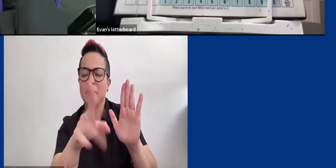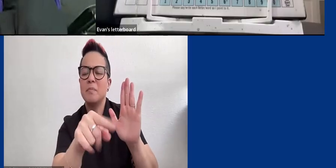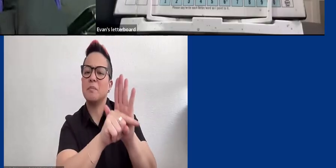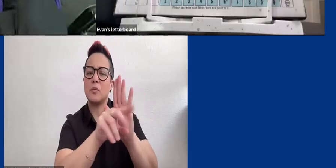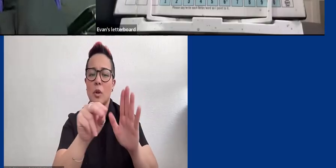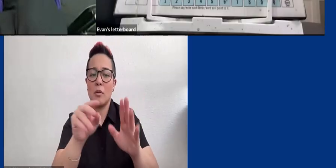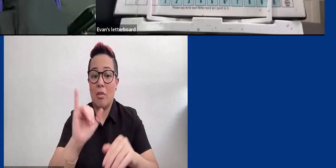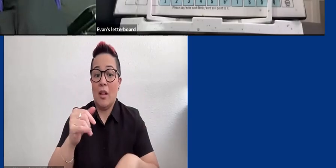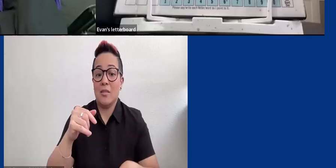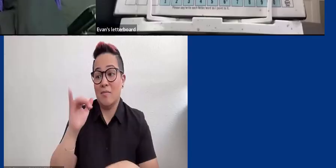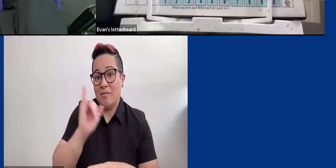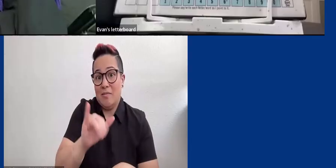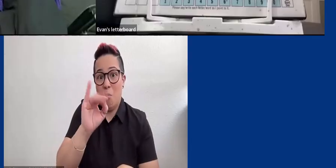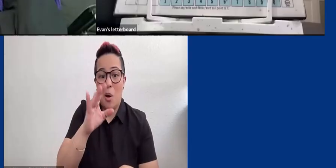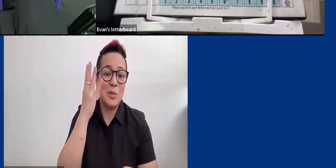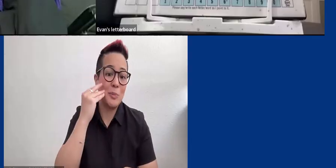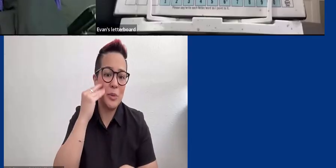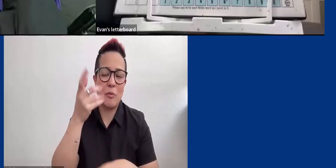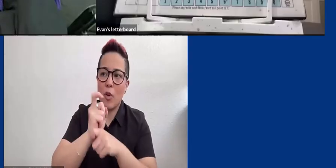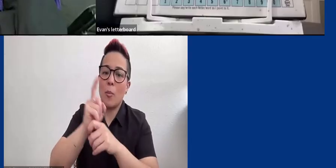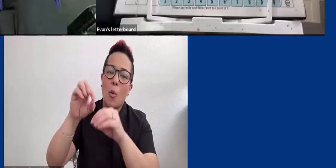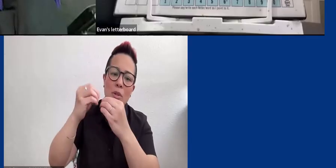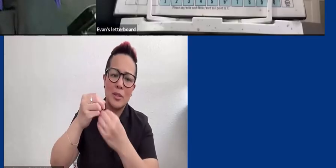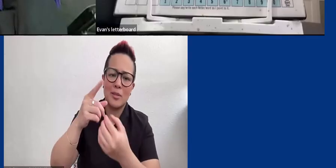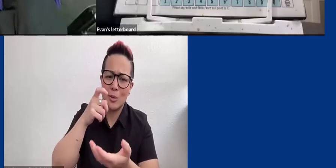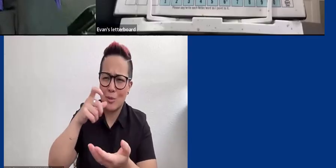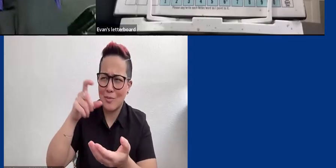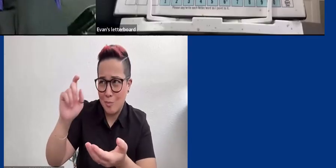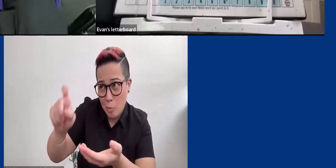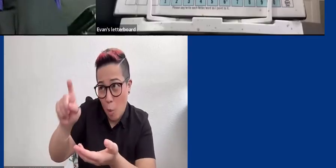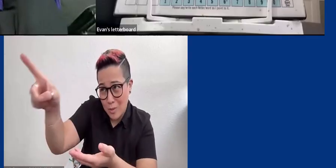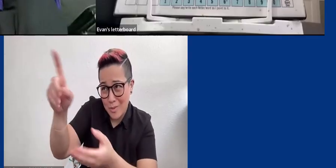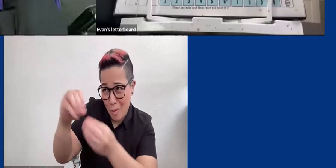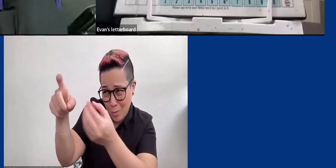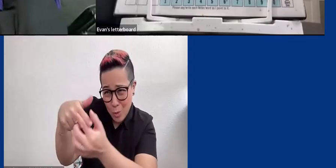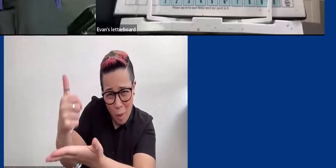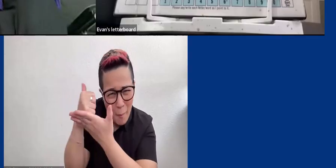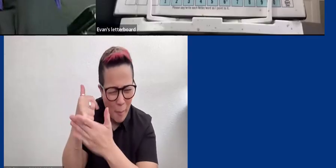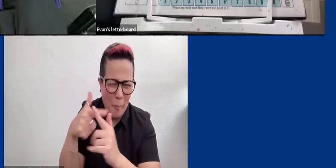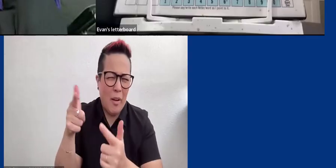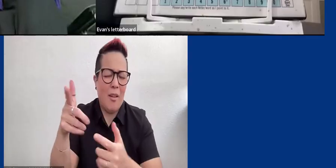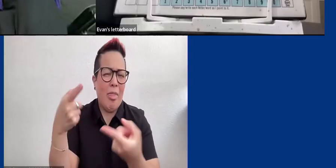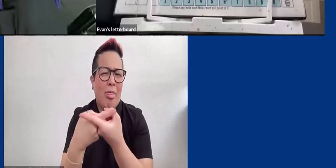Therefore, the attitude is, if it doesn't exist, why talk about it?